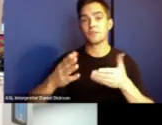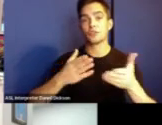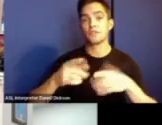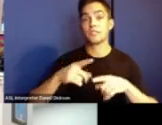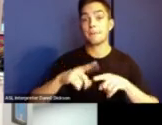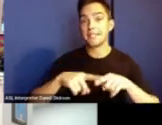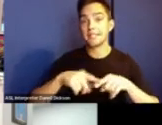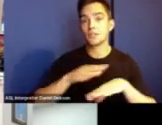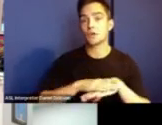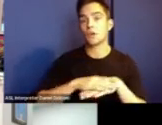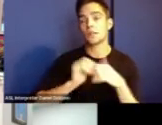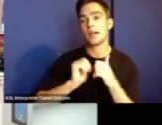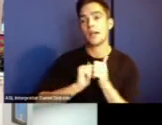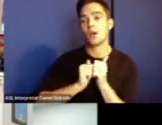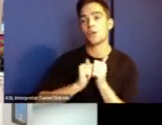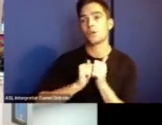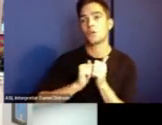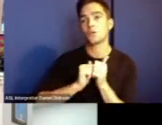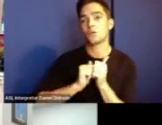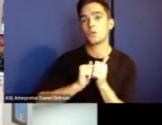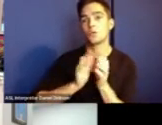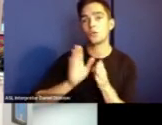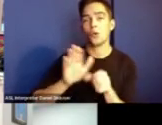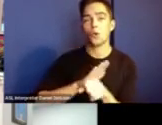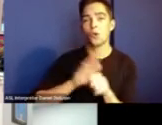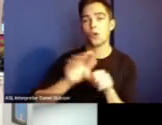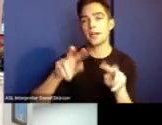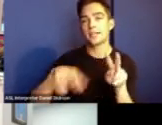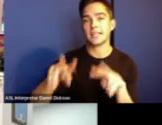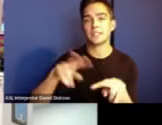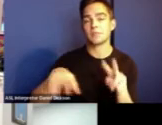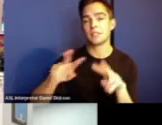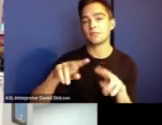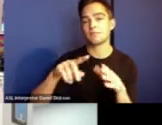how the whole assessment is, what the recommendation of the